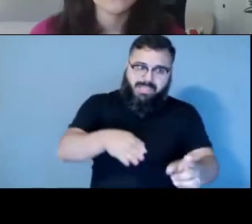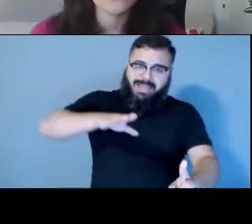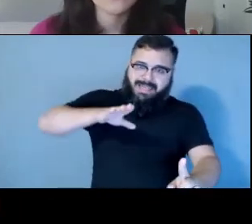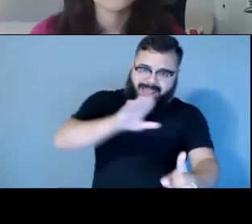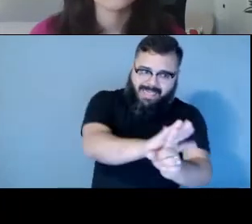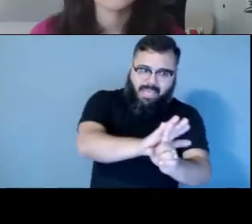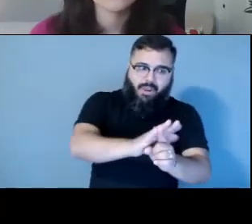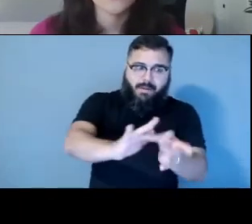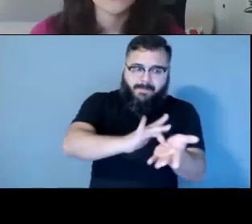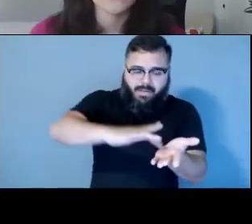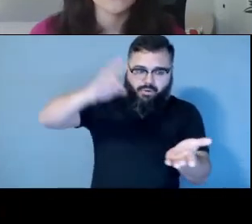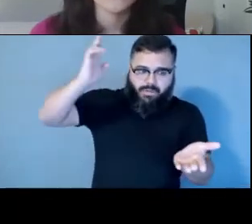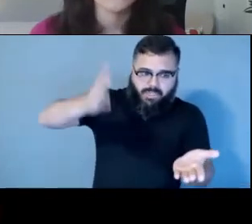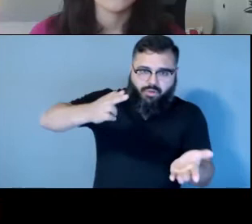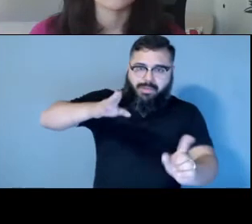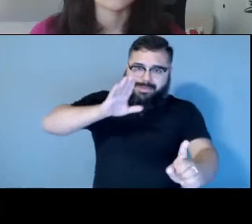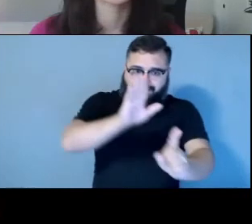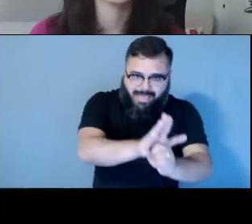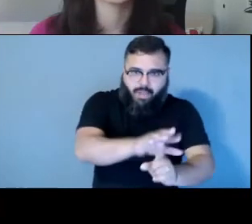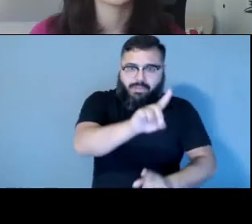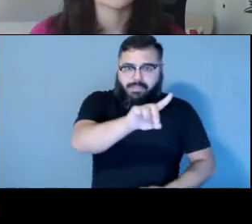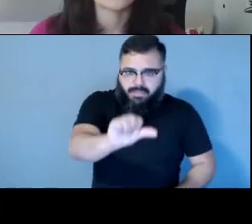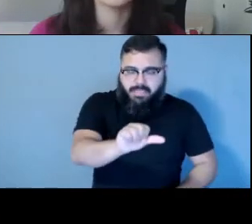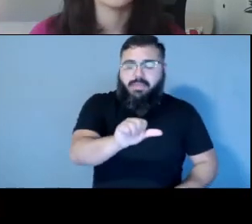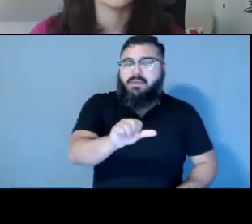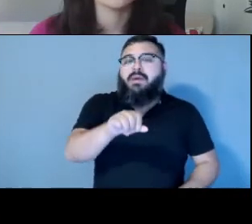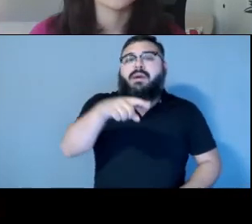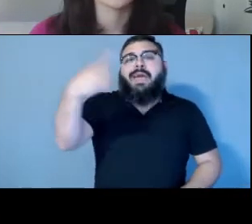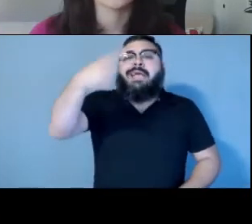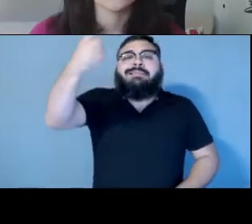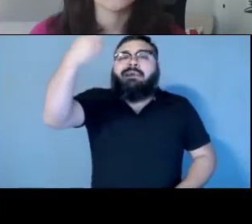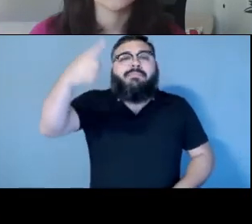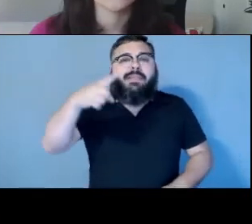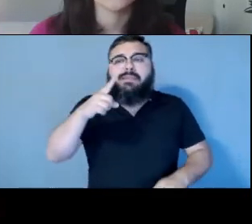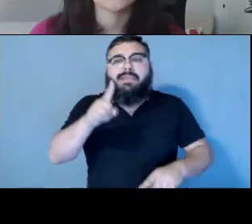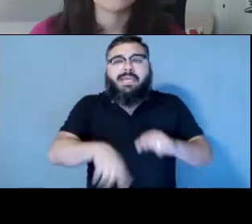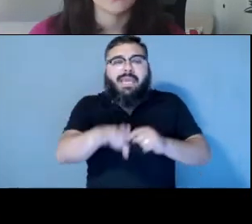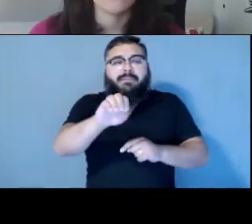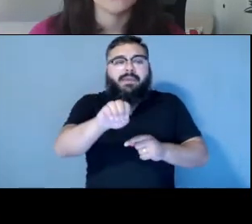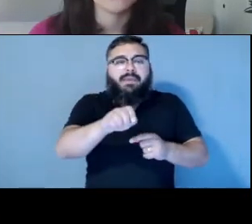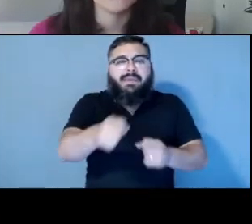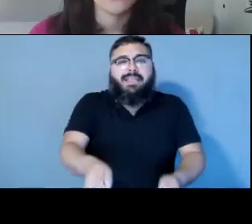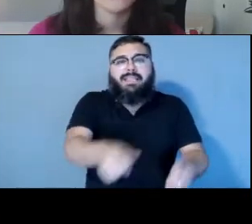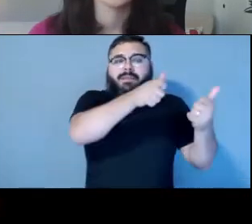medical history and disability, and it has to be something that can't be eliminated or reduced through reasonable accommodation.